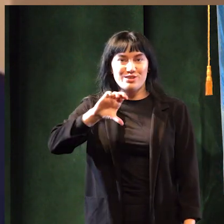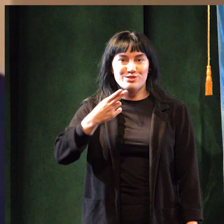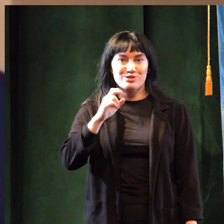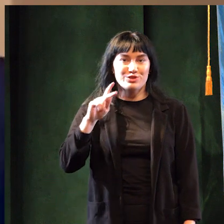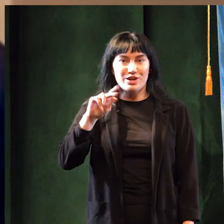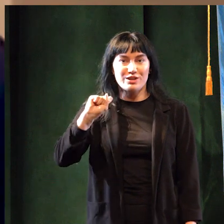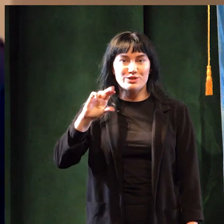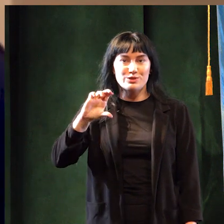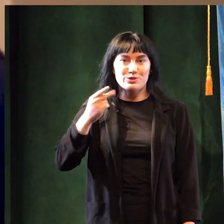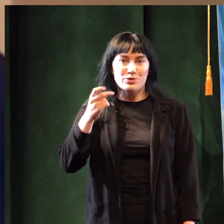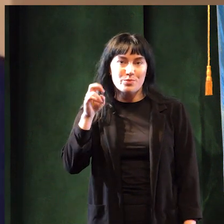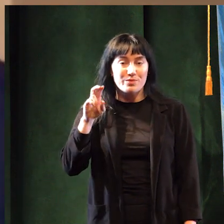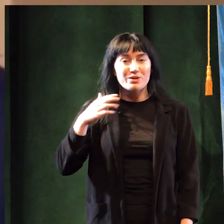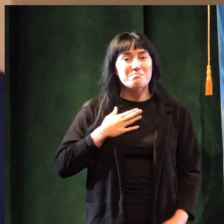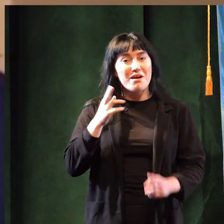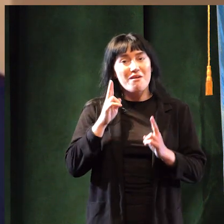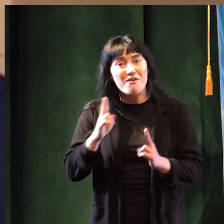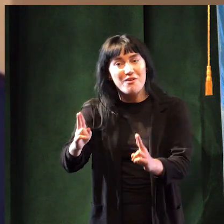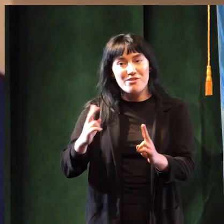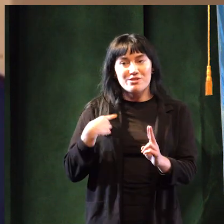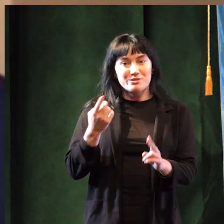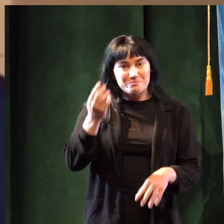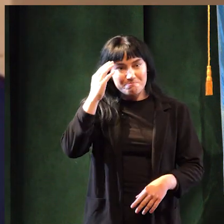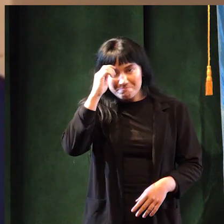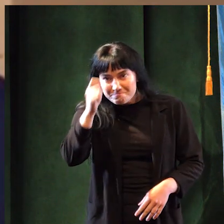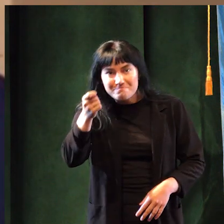my honor to address the faculty and staff families and friends of the